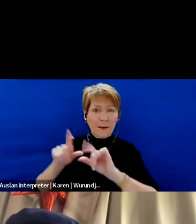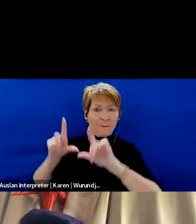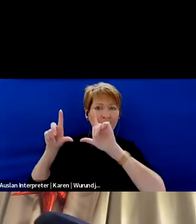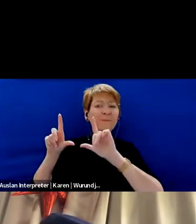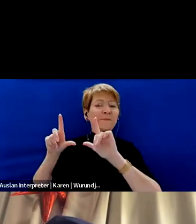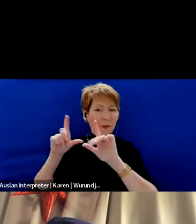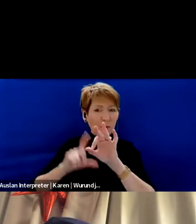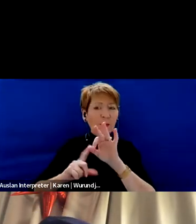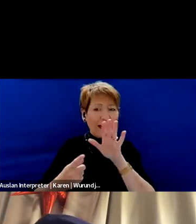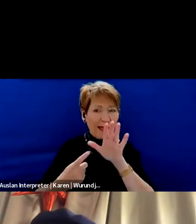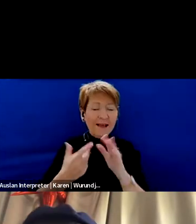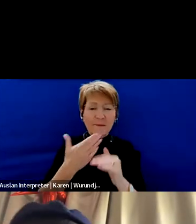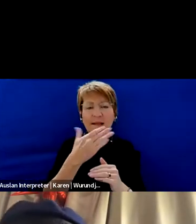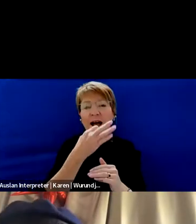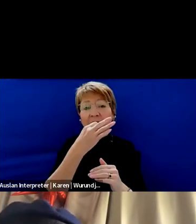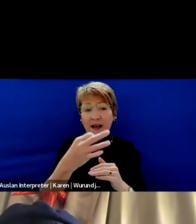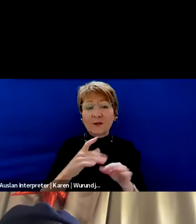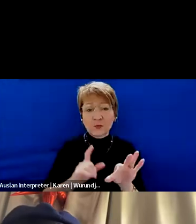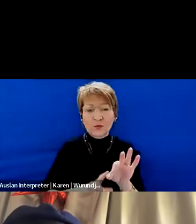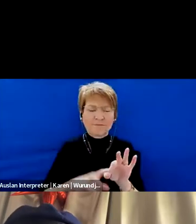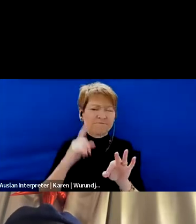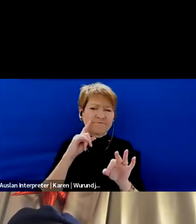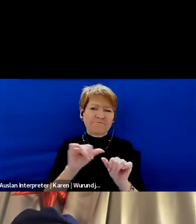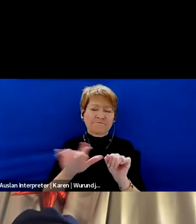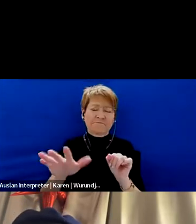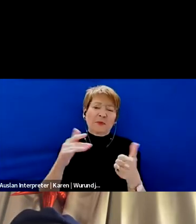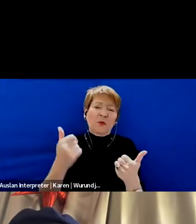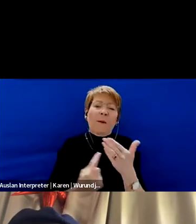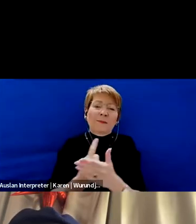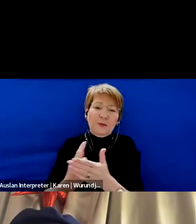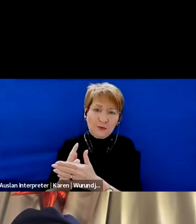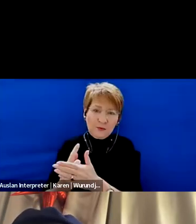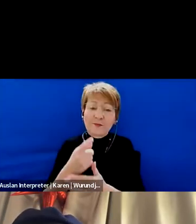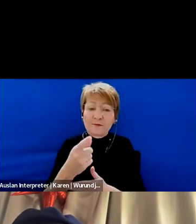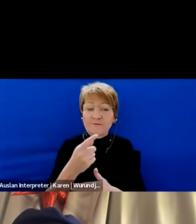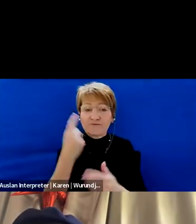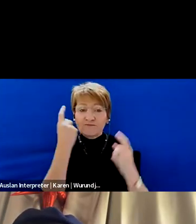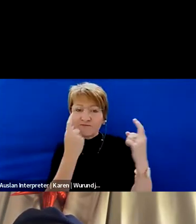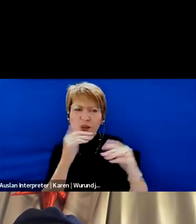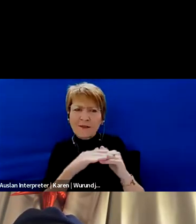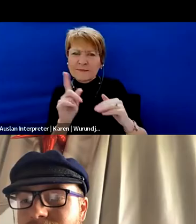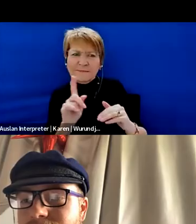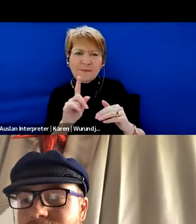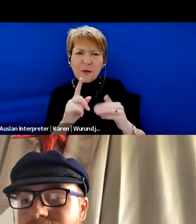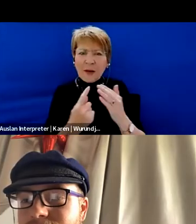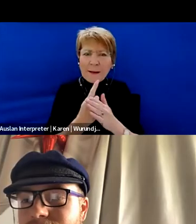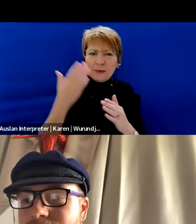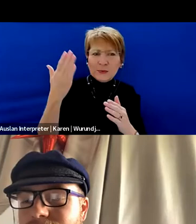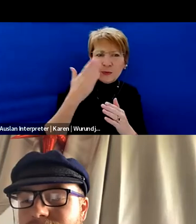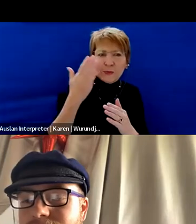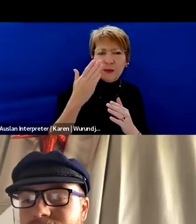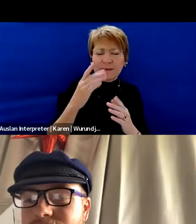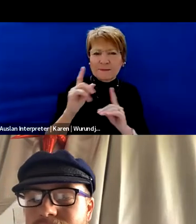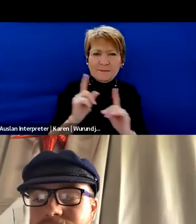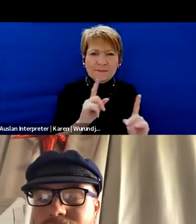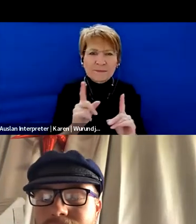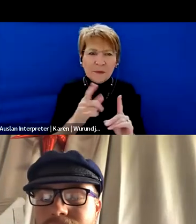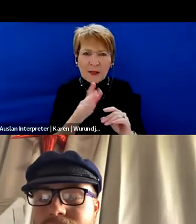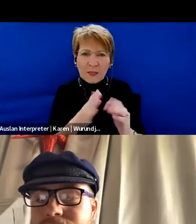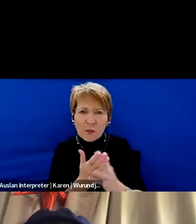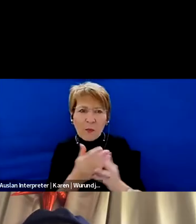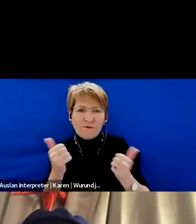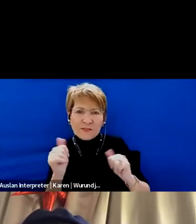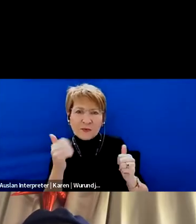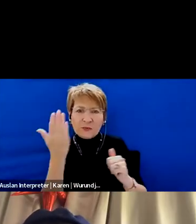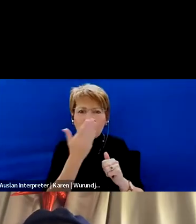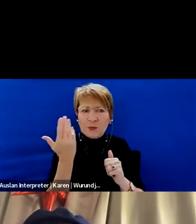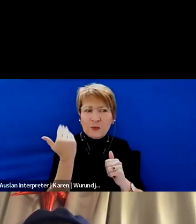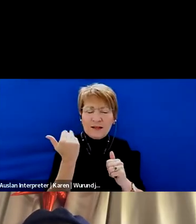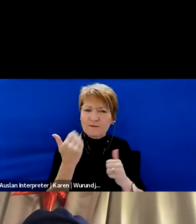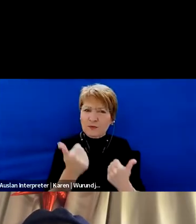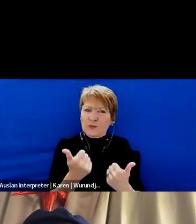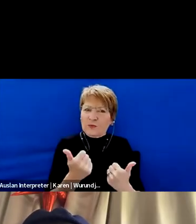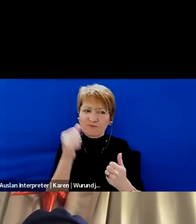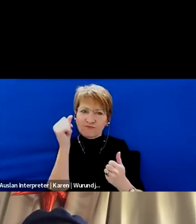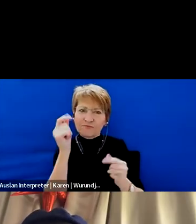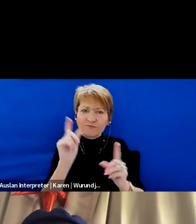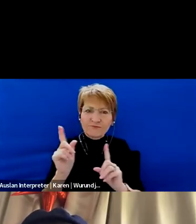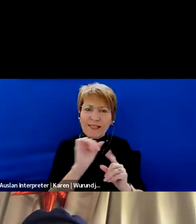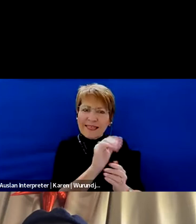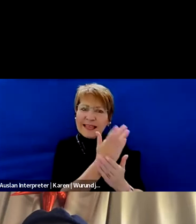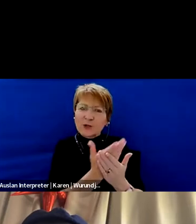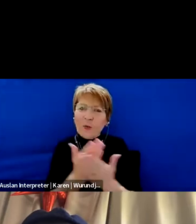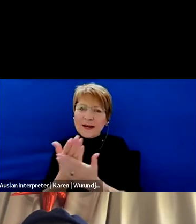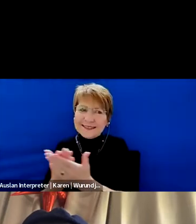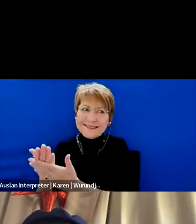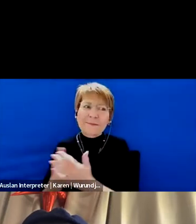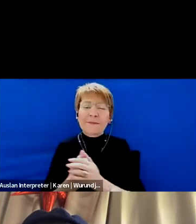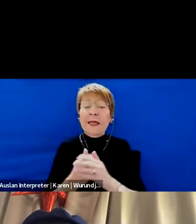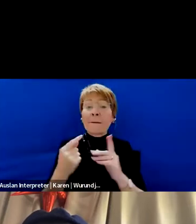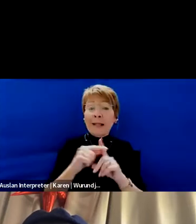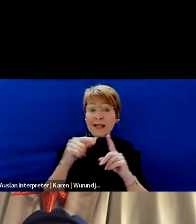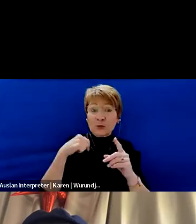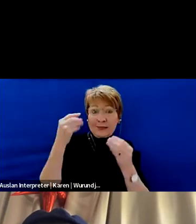So we always encourage you to ask questions because I think it's really great opportunity to hear about school, school experience from those who are going through it or recently just finished so yeah oh sorry and I should also give a visual description.